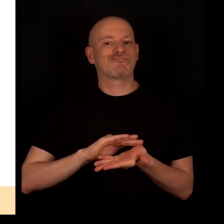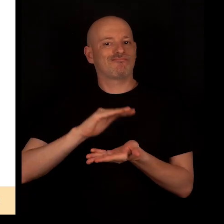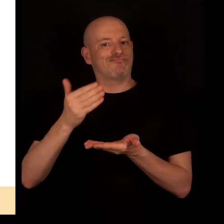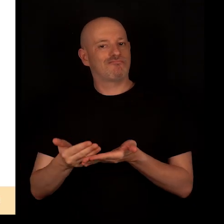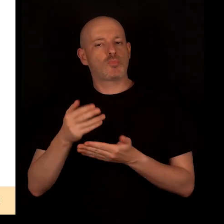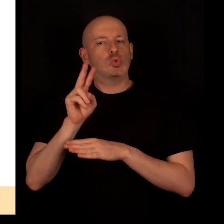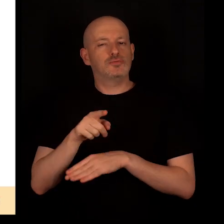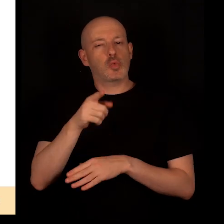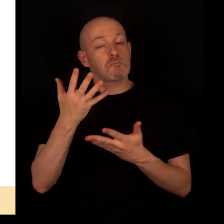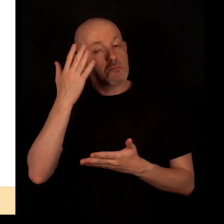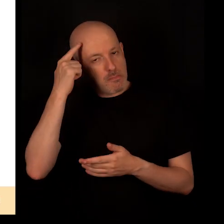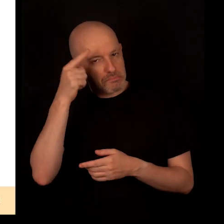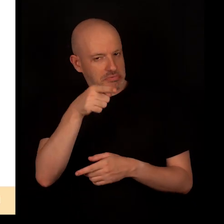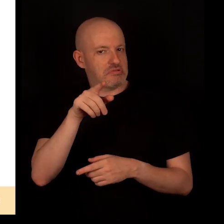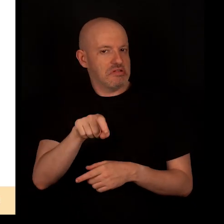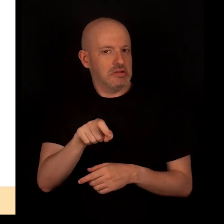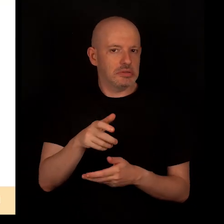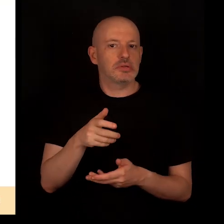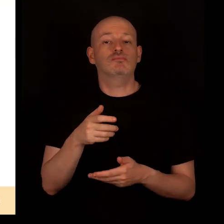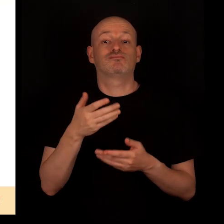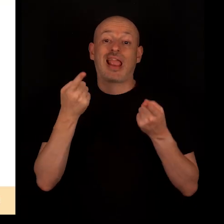Then, some useful resources we know that you might need